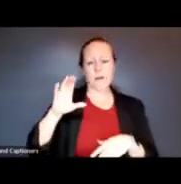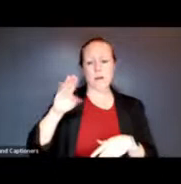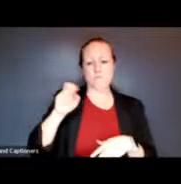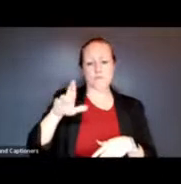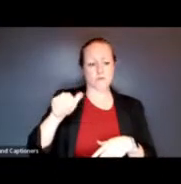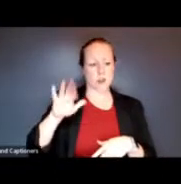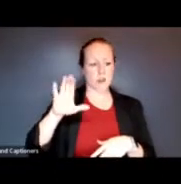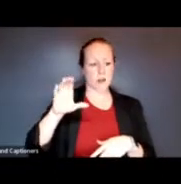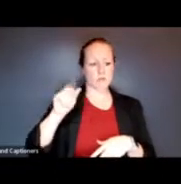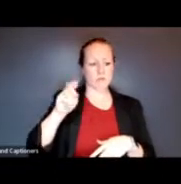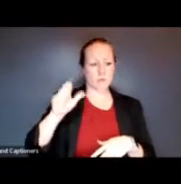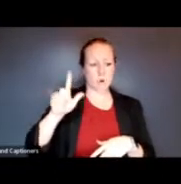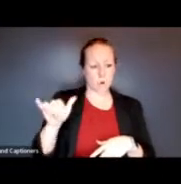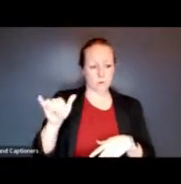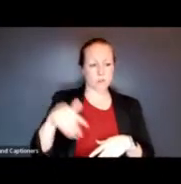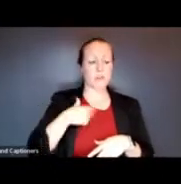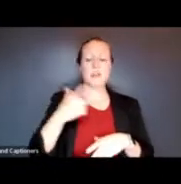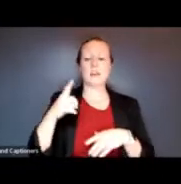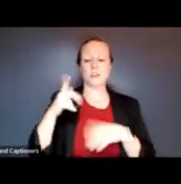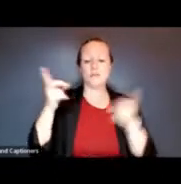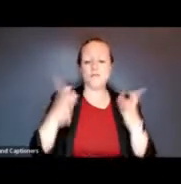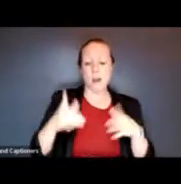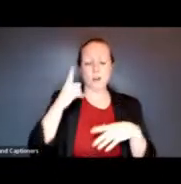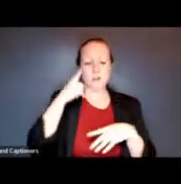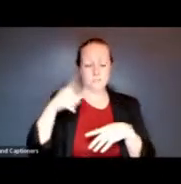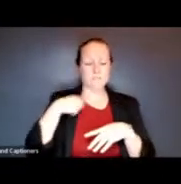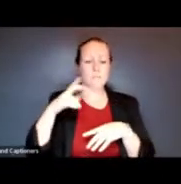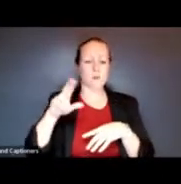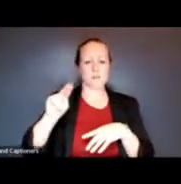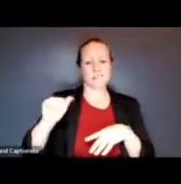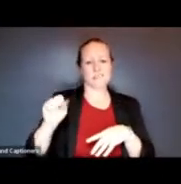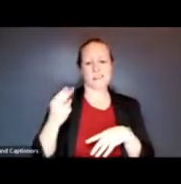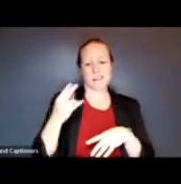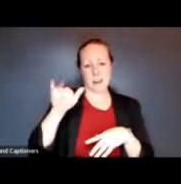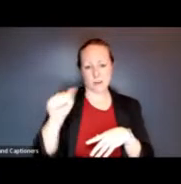director of professional development and technical assistance lead for the TBI TARC